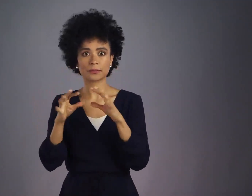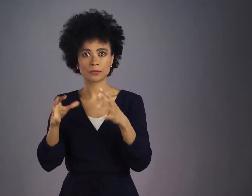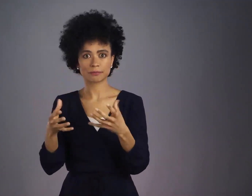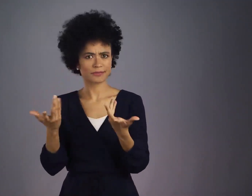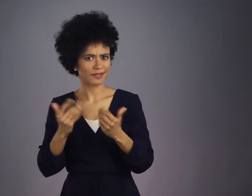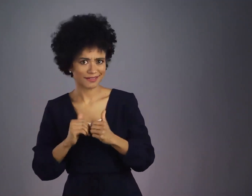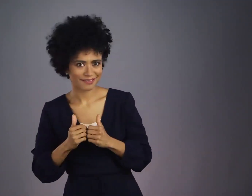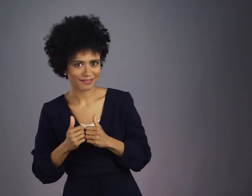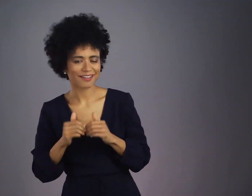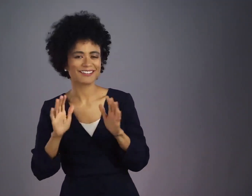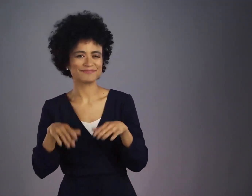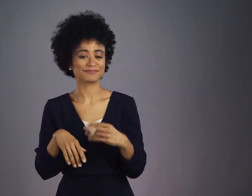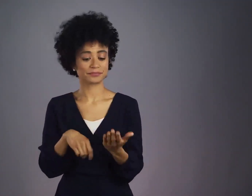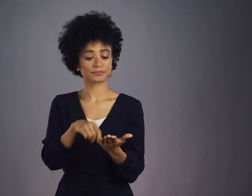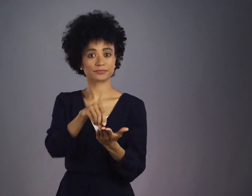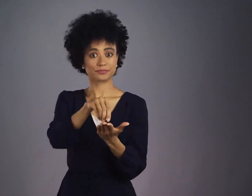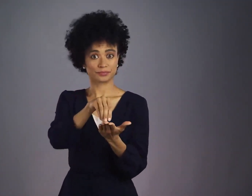by writing to its World Service Office,